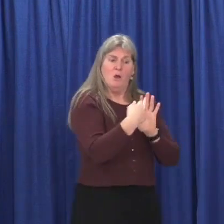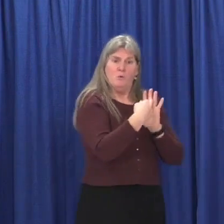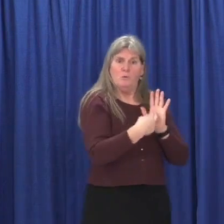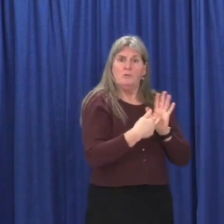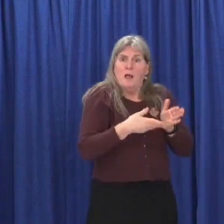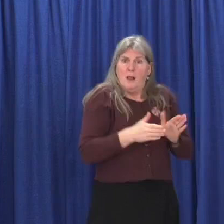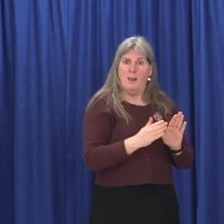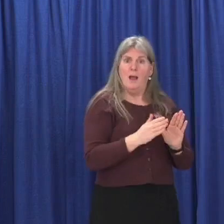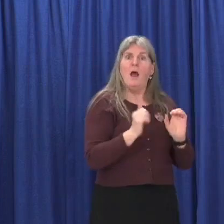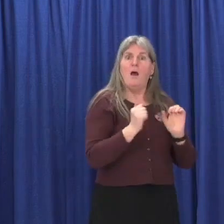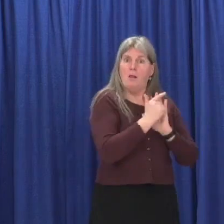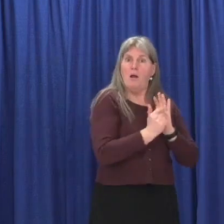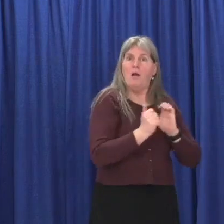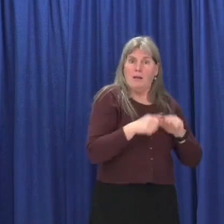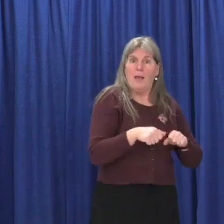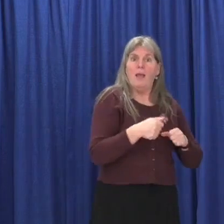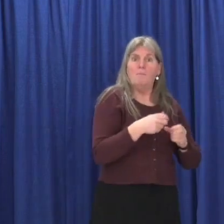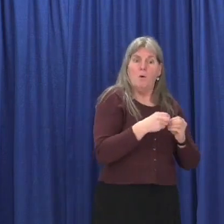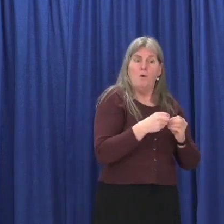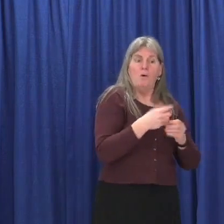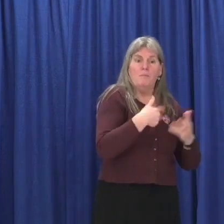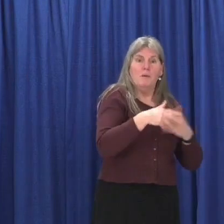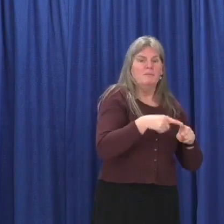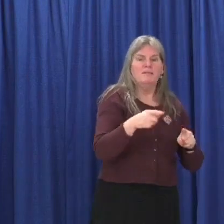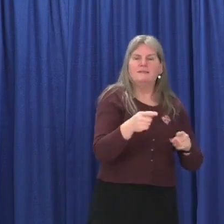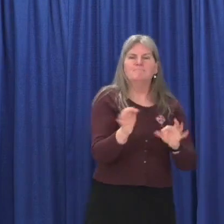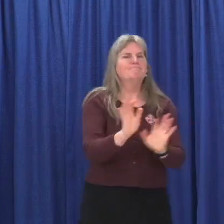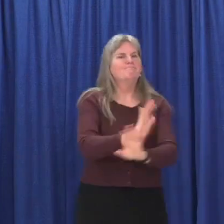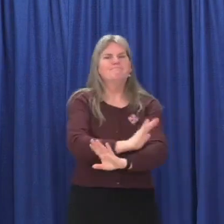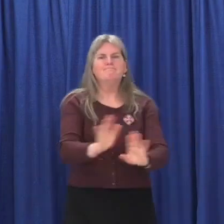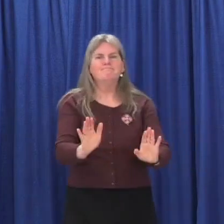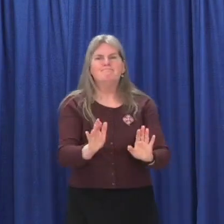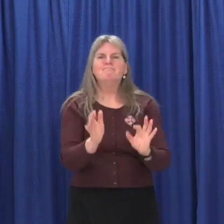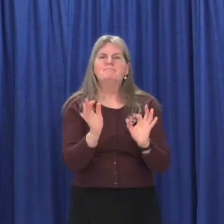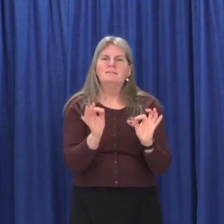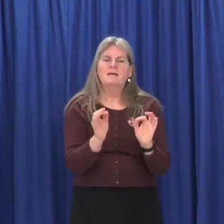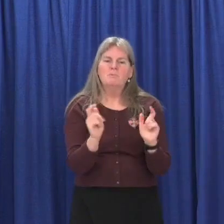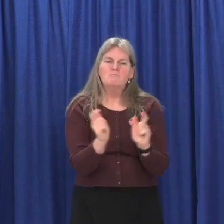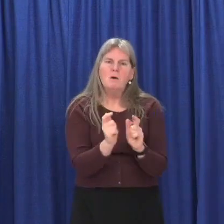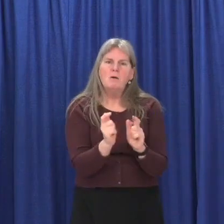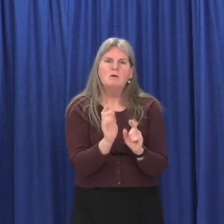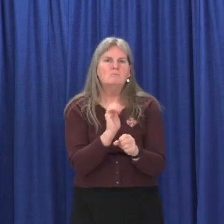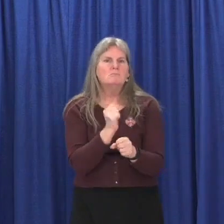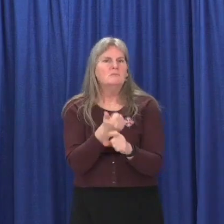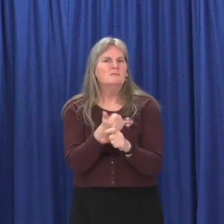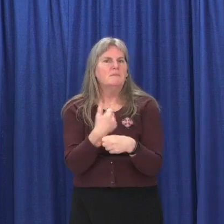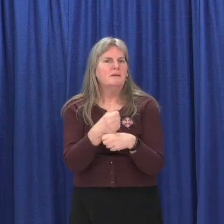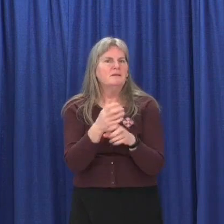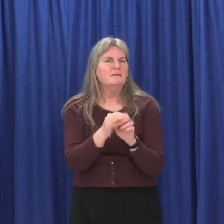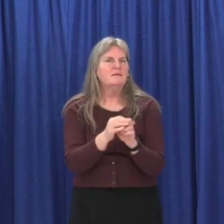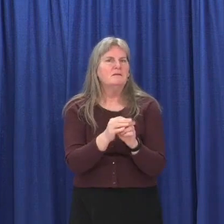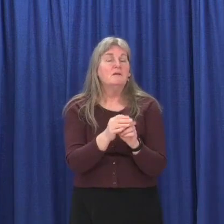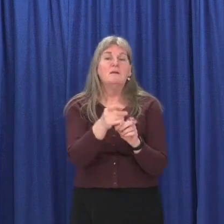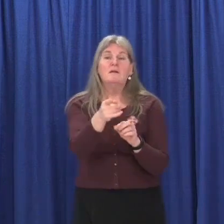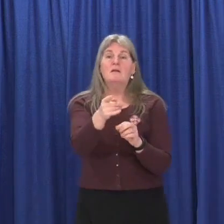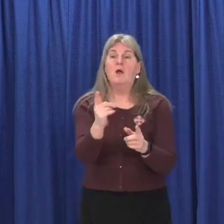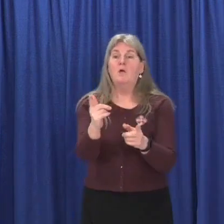Each wave we go through, people learn how to do that a little better. The rapid tests, for example, are a good tool for people